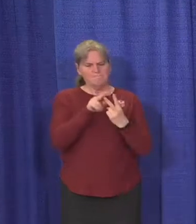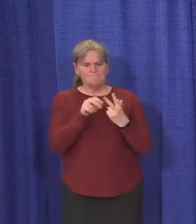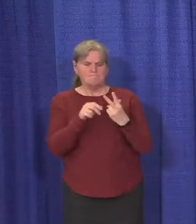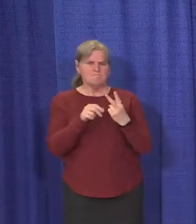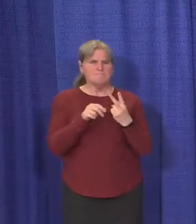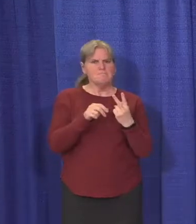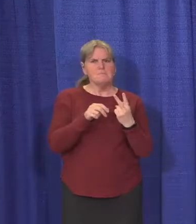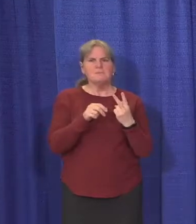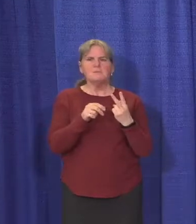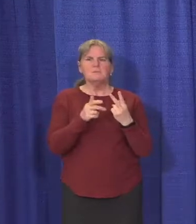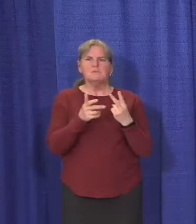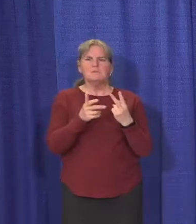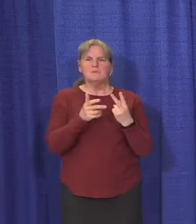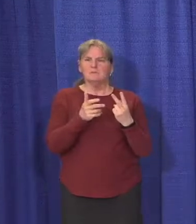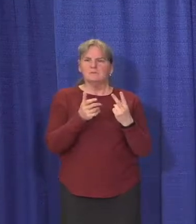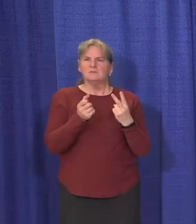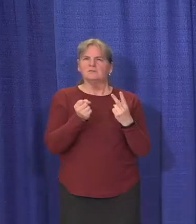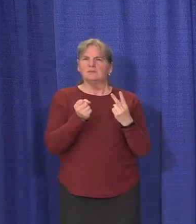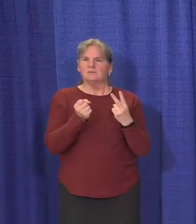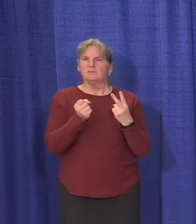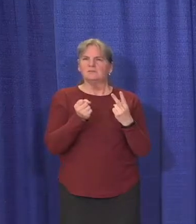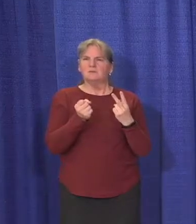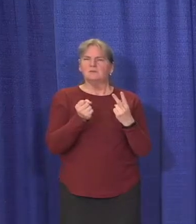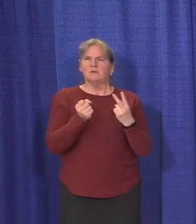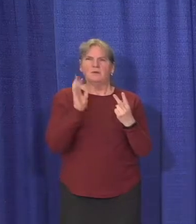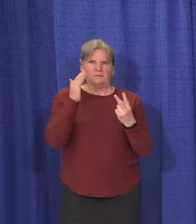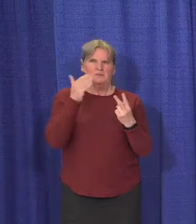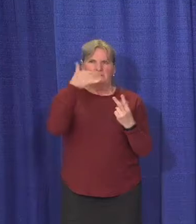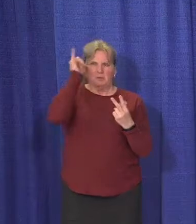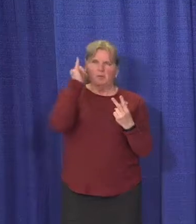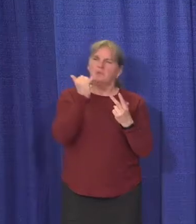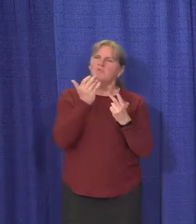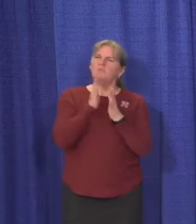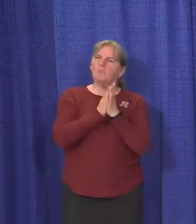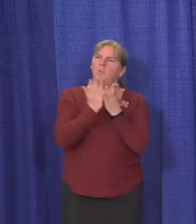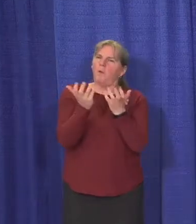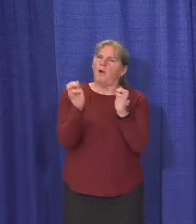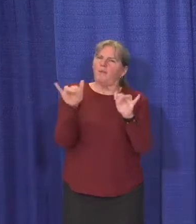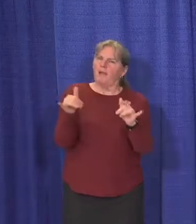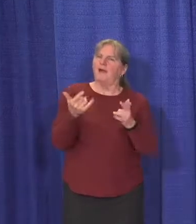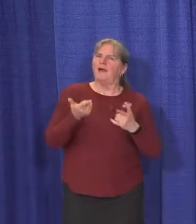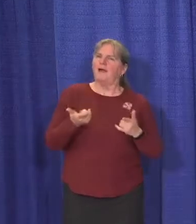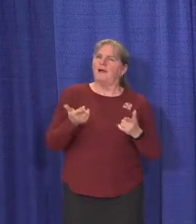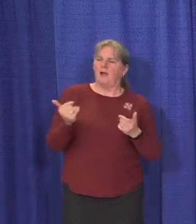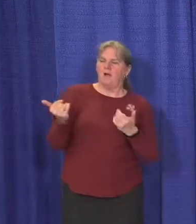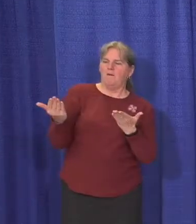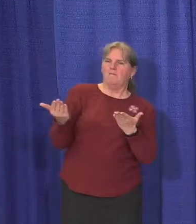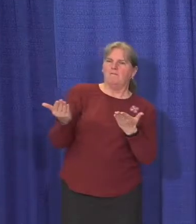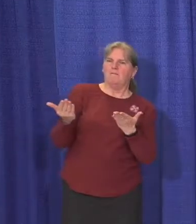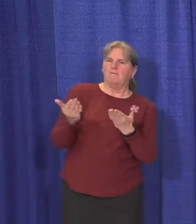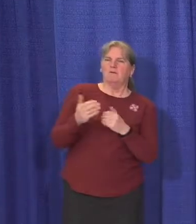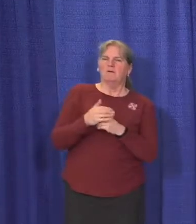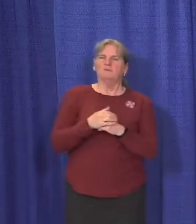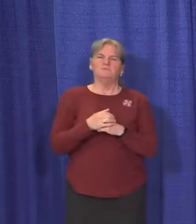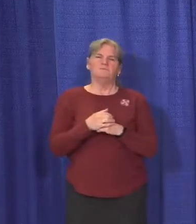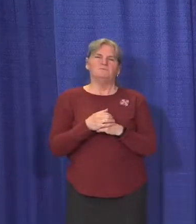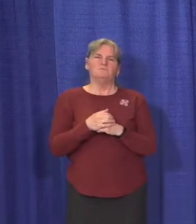the case for going as early as we could and I think it's just